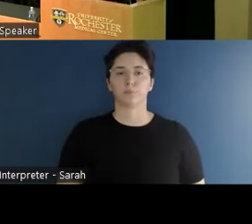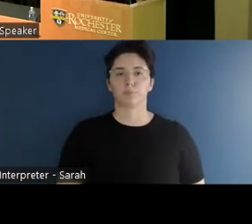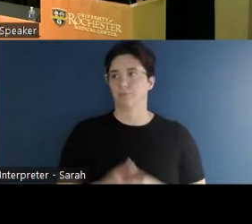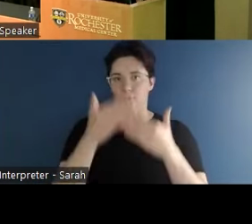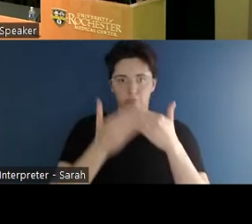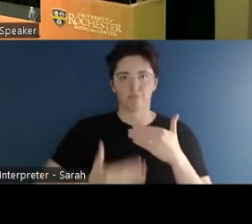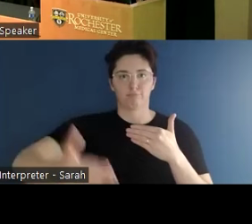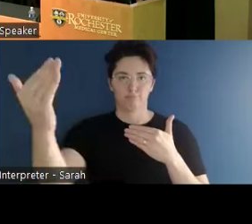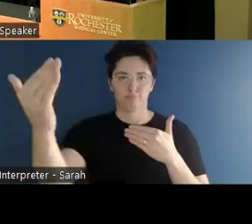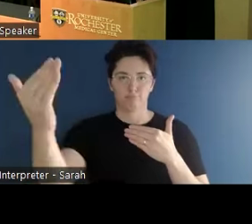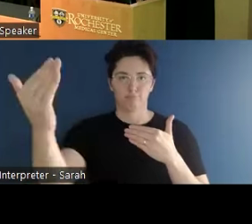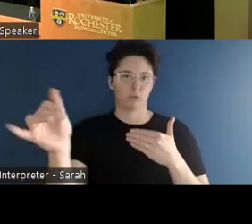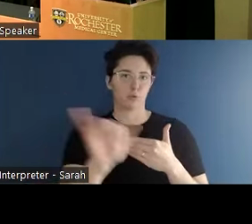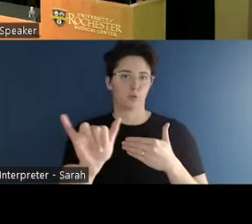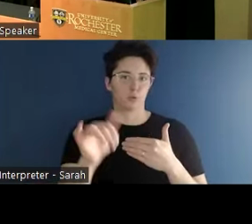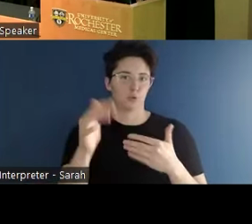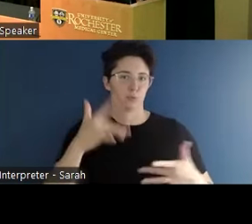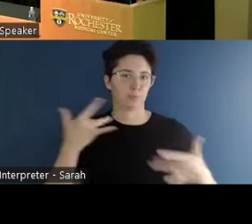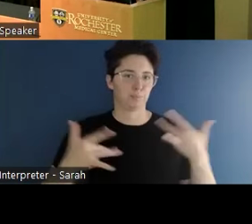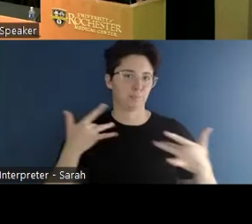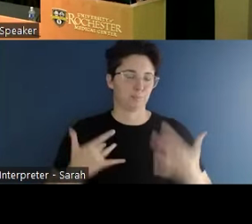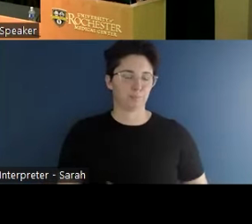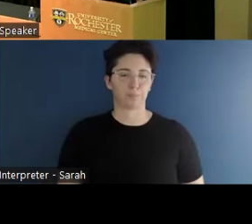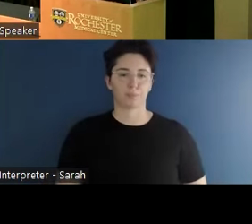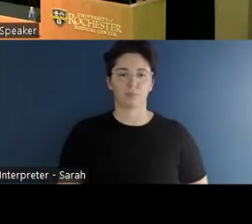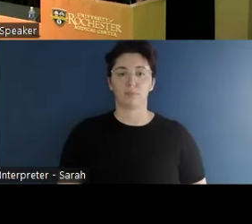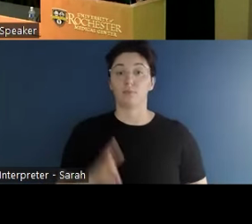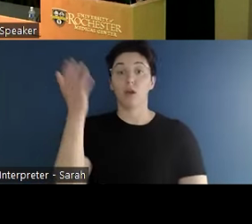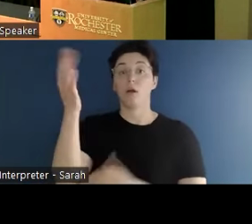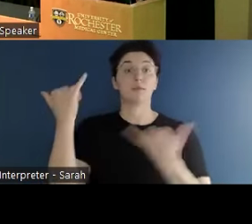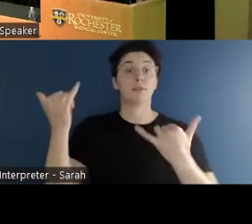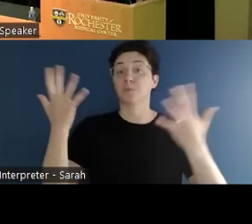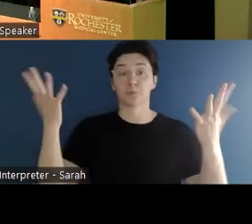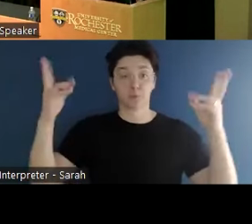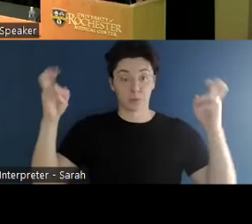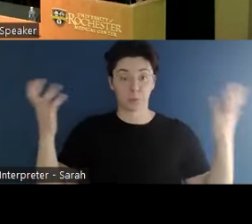in the near future uh her talk today is called the impact of sensory differences